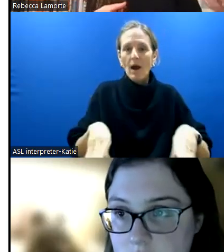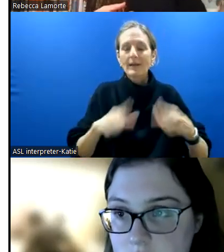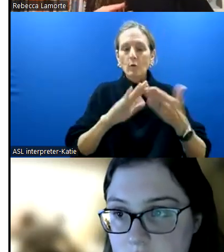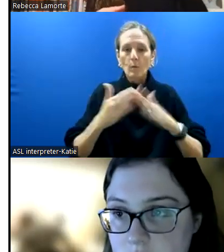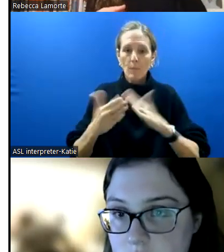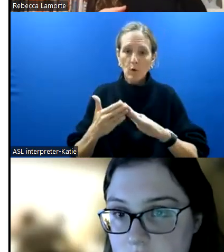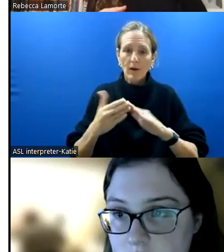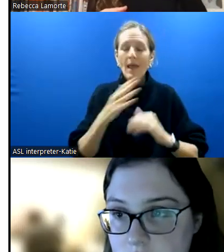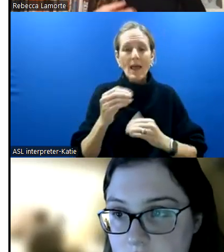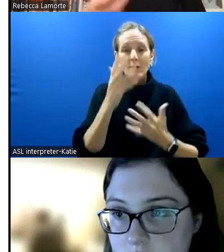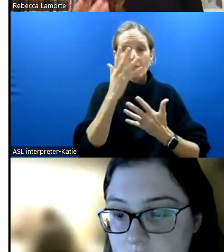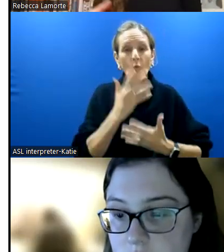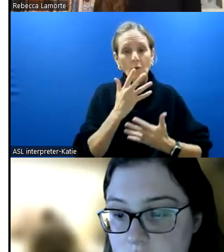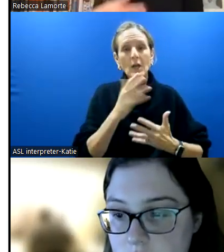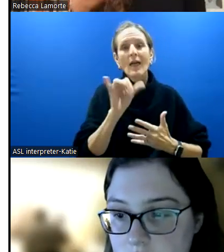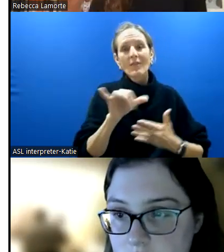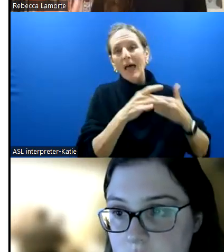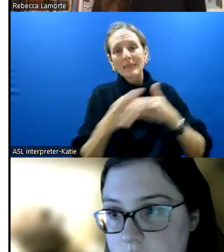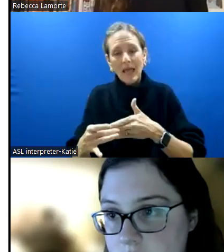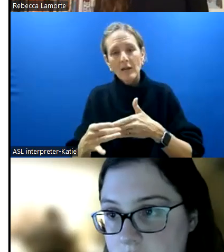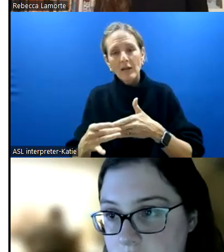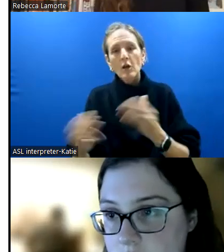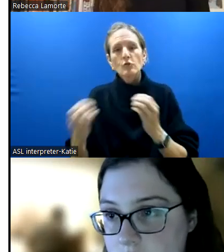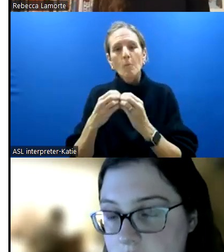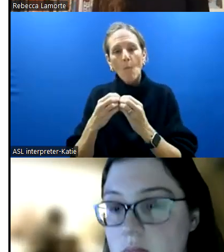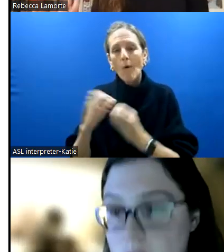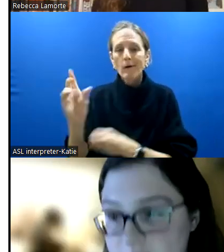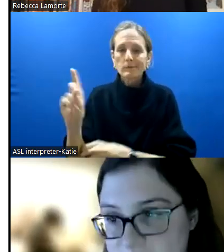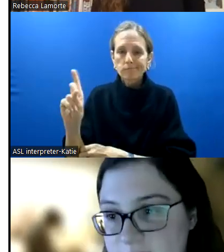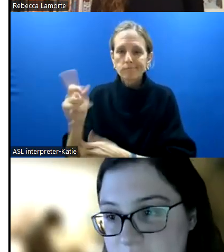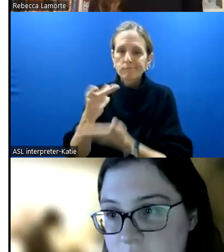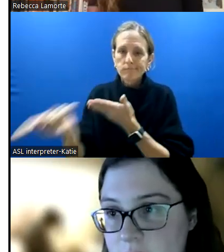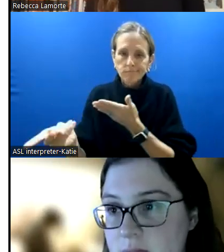as the more progressive Democrat losing to a more conservative Democrat named Grace Lee.